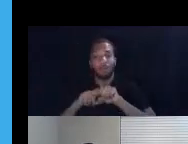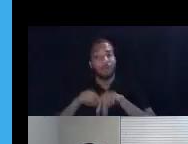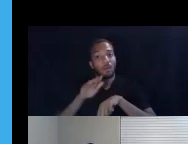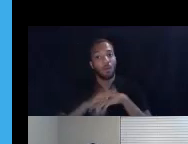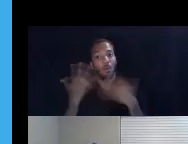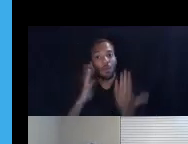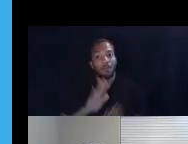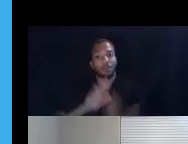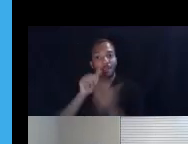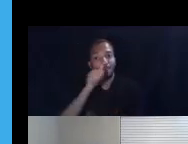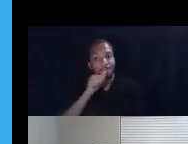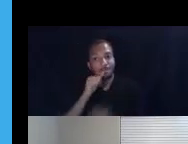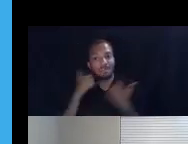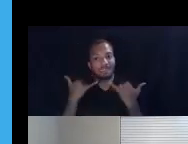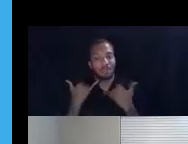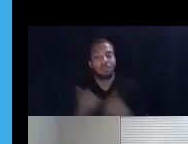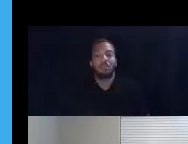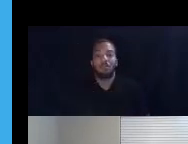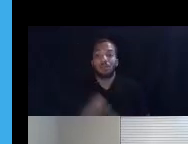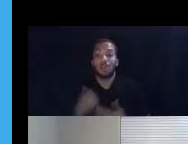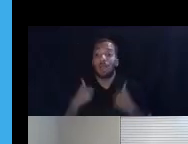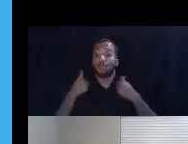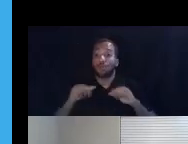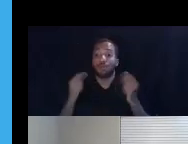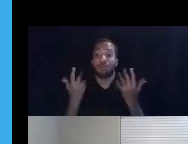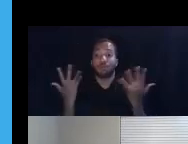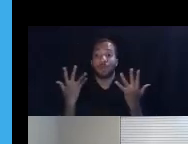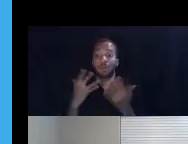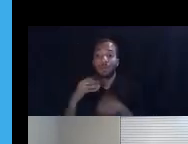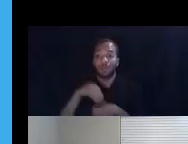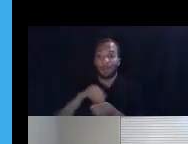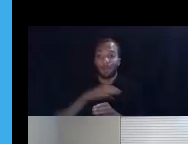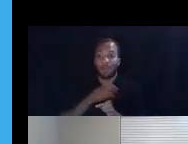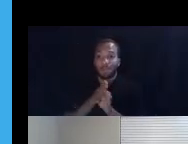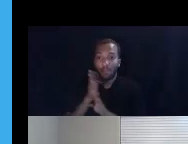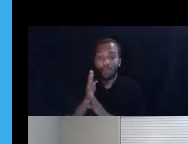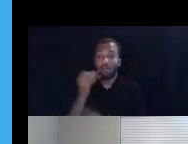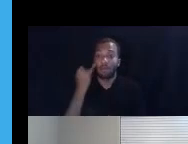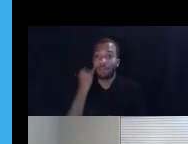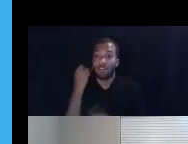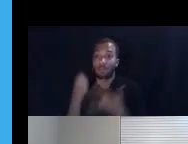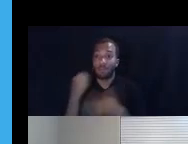And what I'm trying to do in our work is that, when these priorities shift,